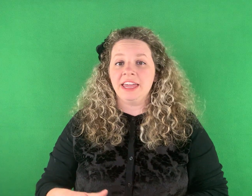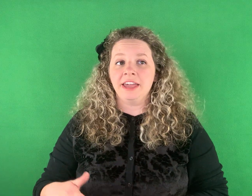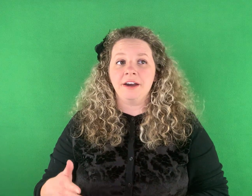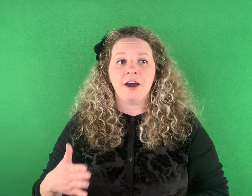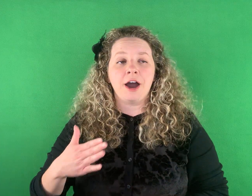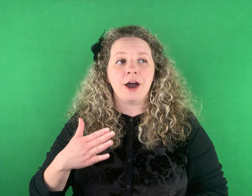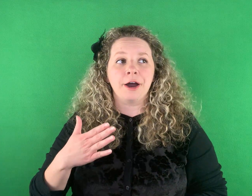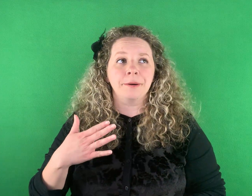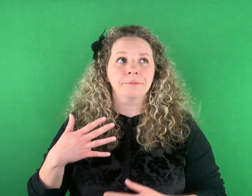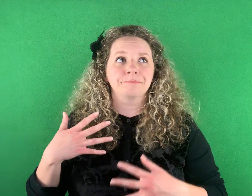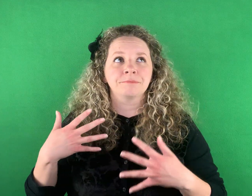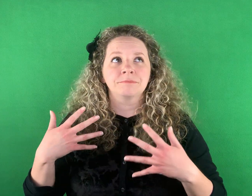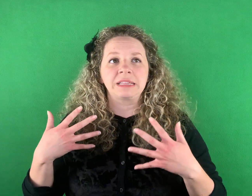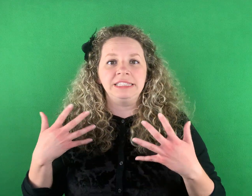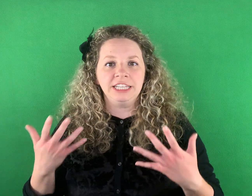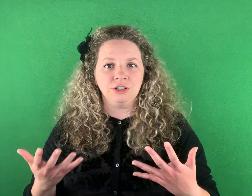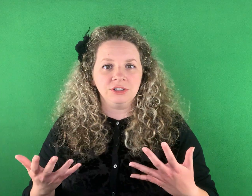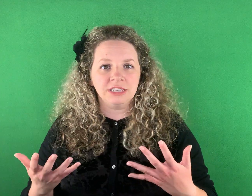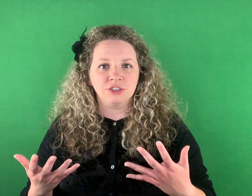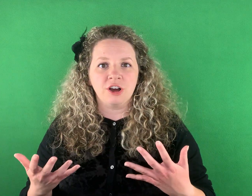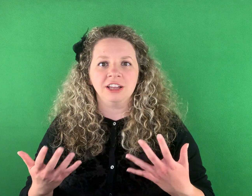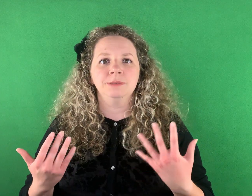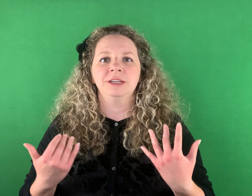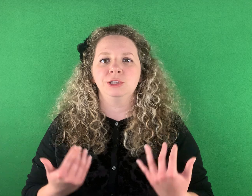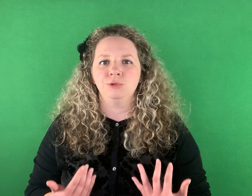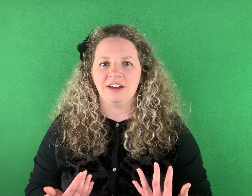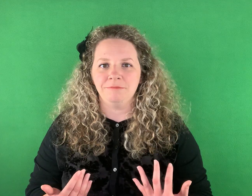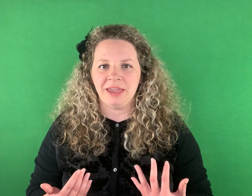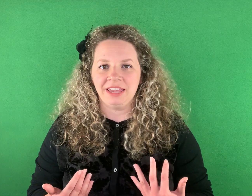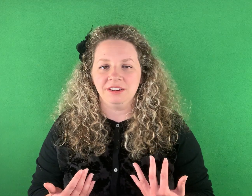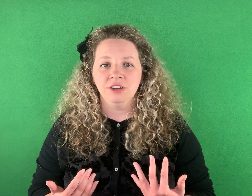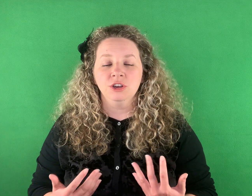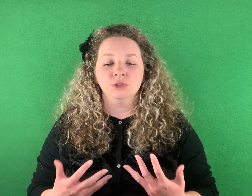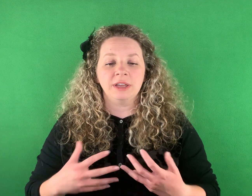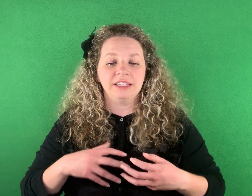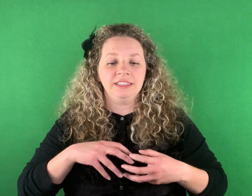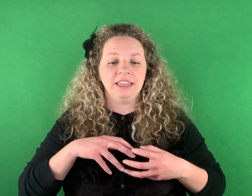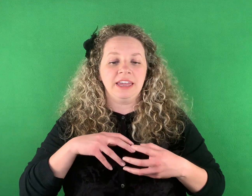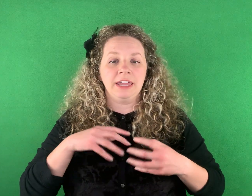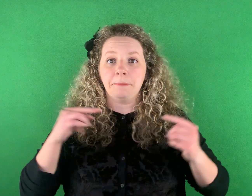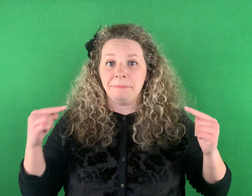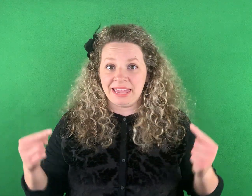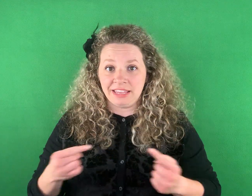TEARS is caused because you have PAIN. So I could say PAIN.